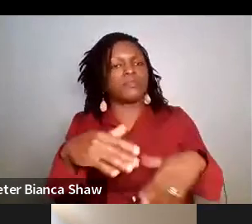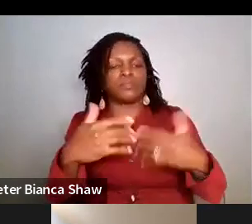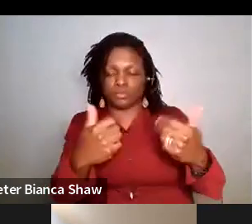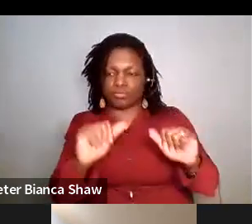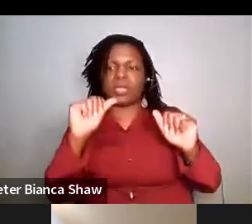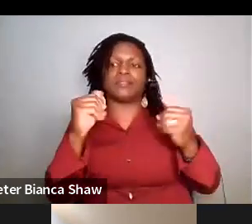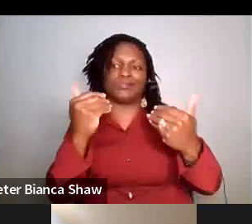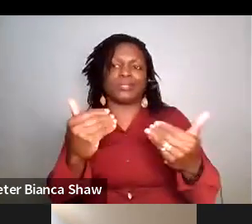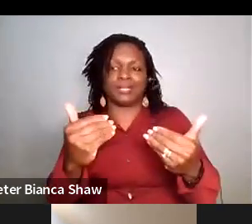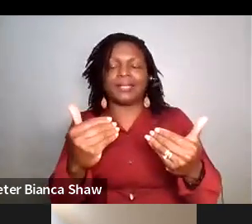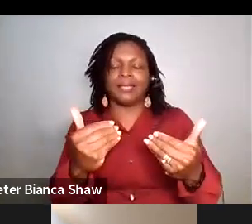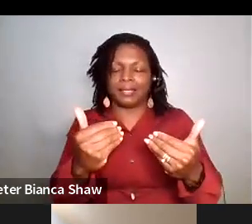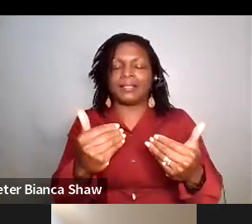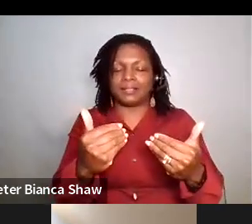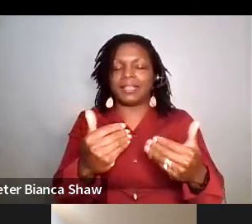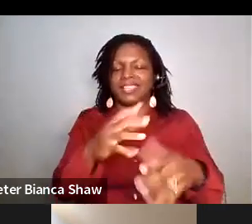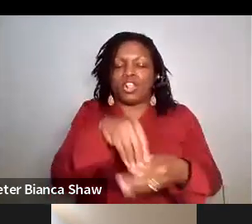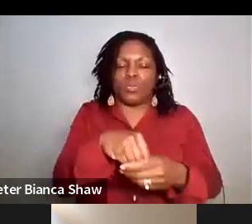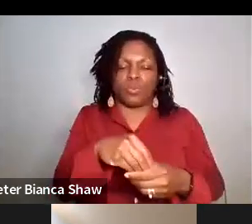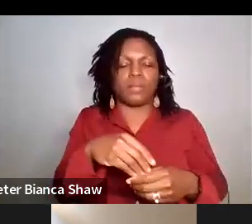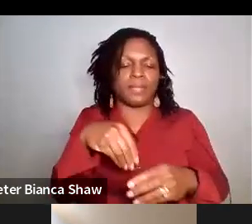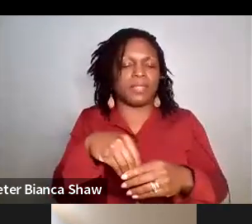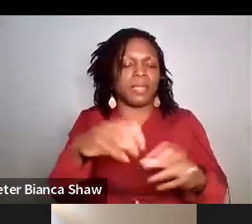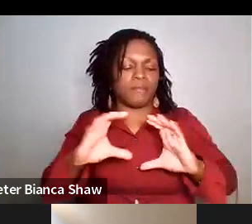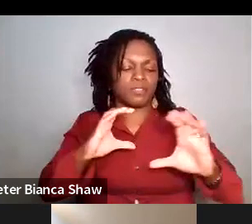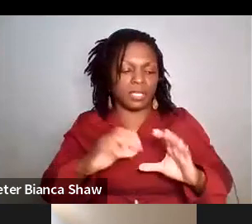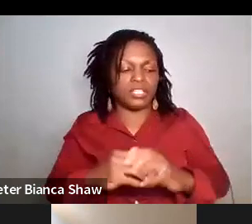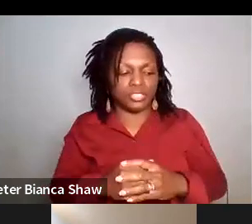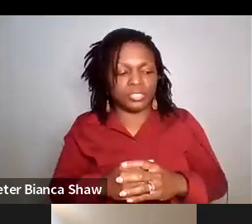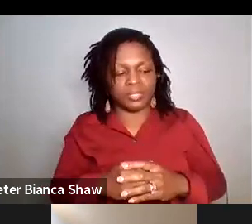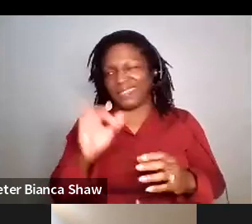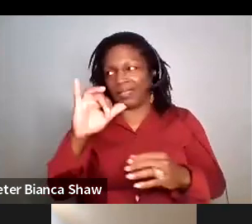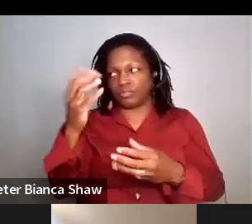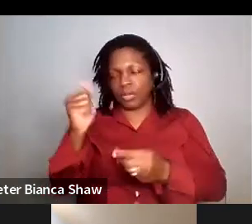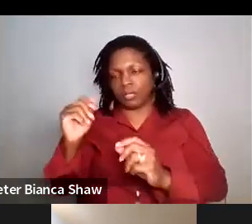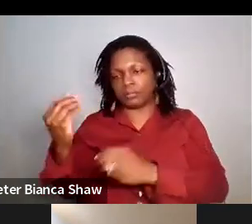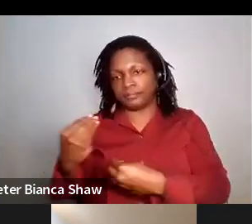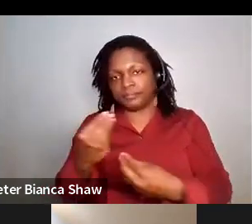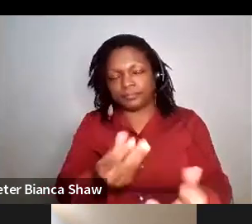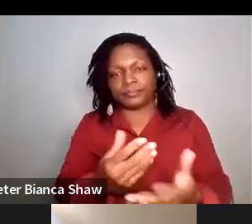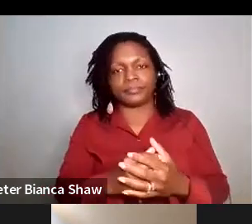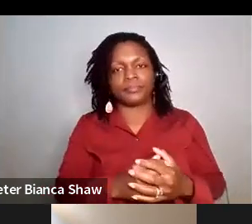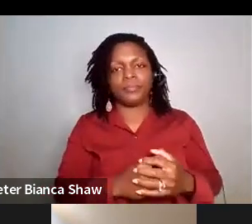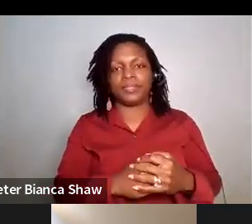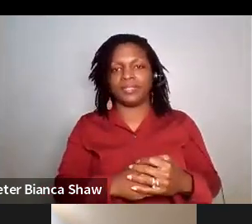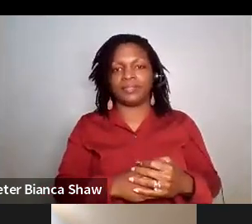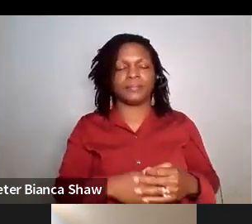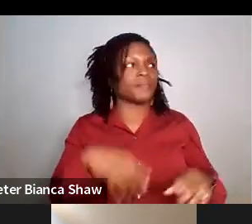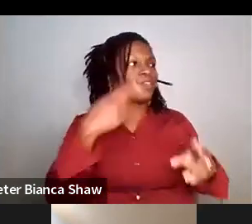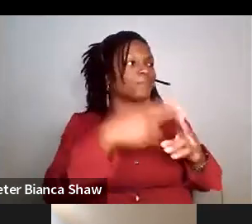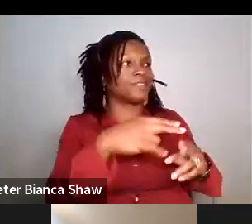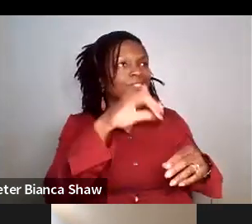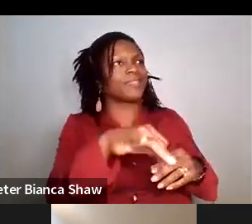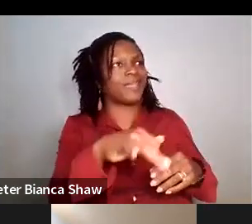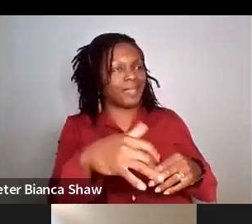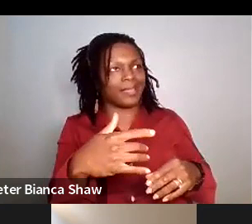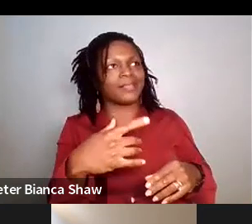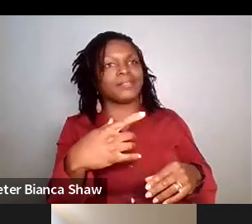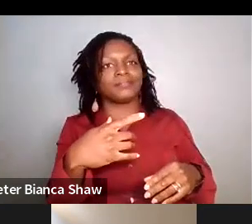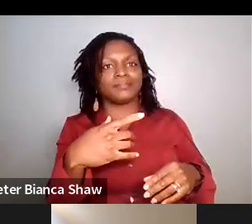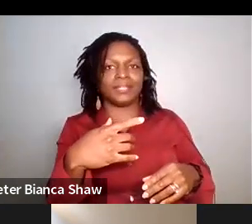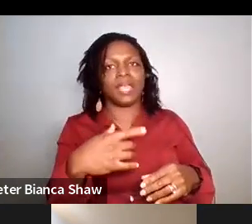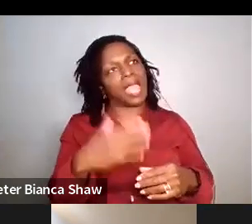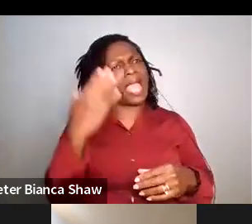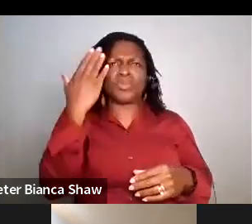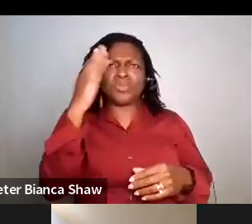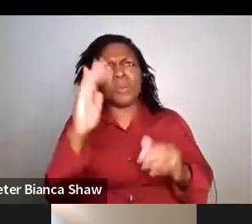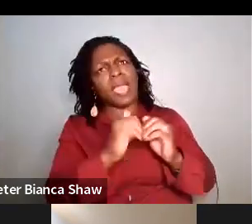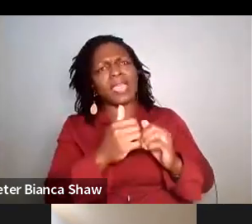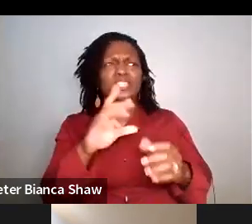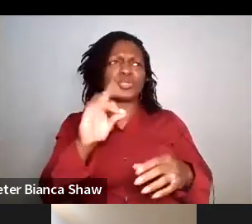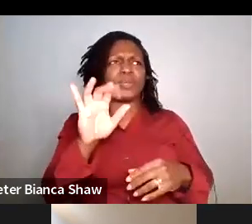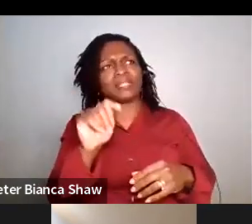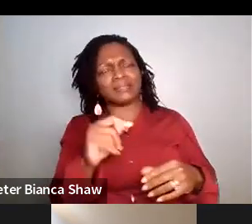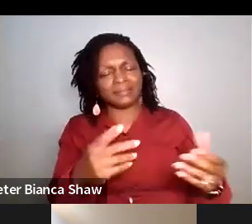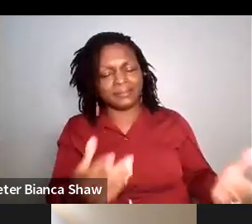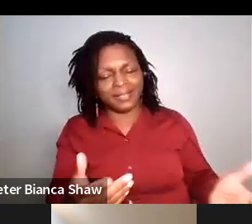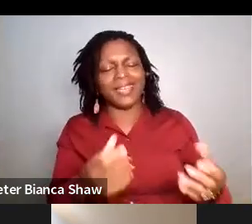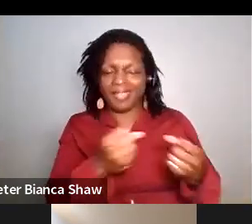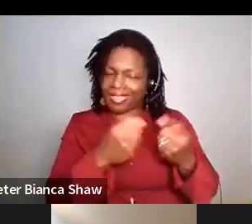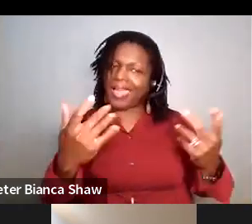I often try to pass along you mentioned this this phrase I don't know how you do it, and i've heard a lot of parents say that they are told that about their children with disabilities.